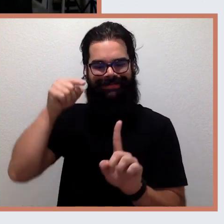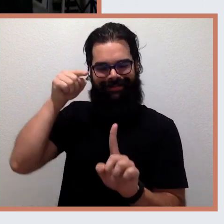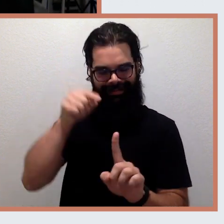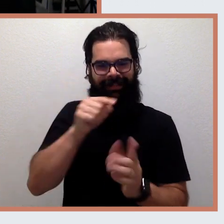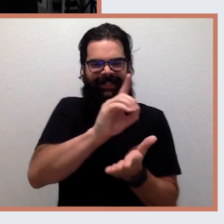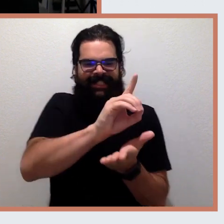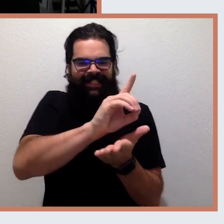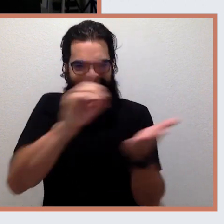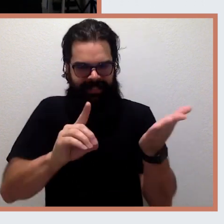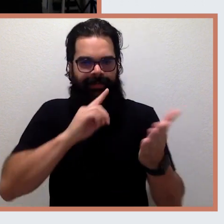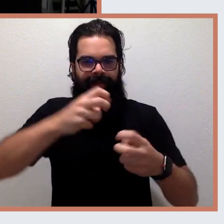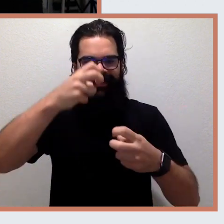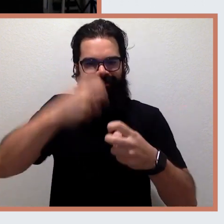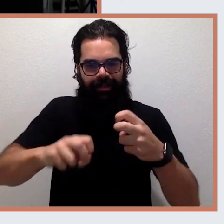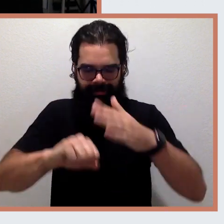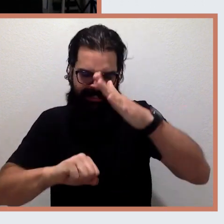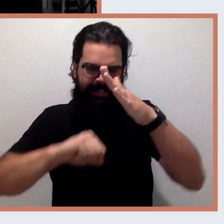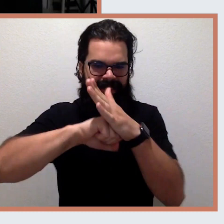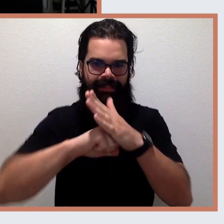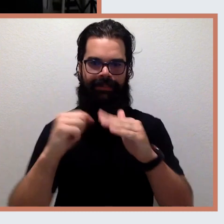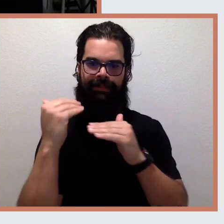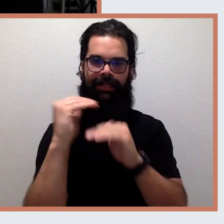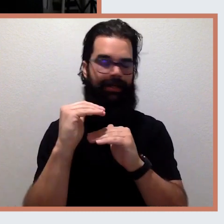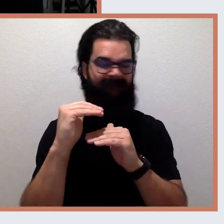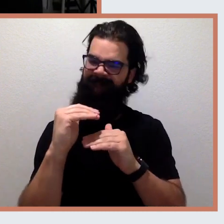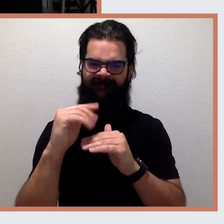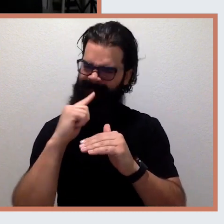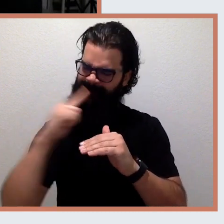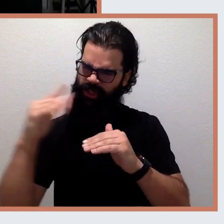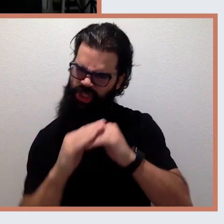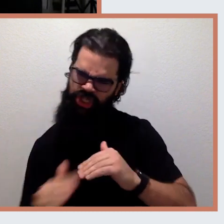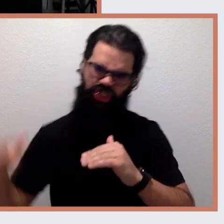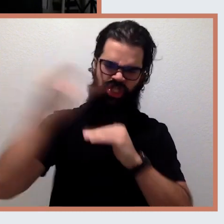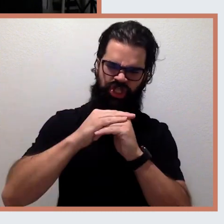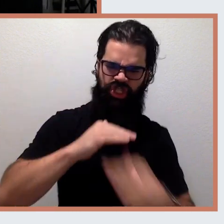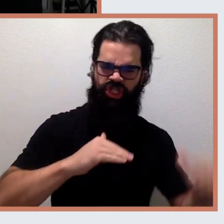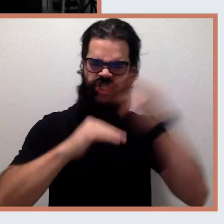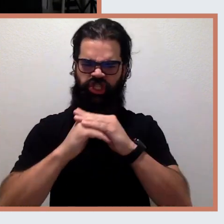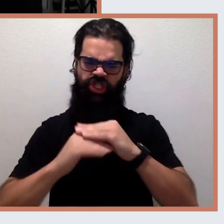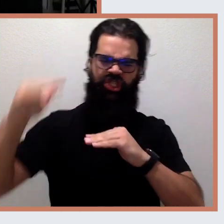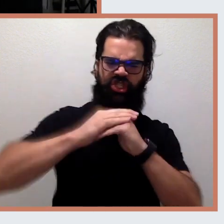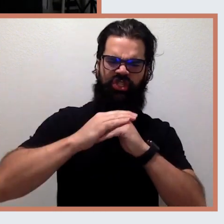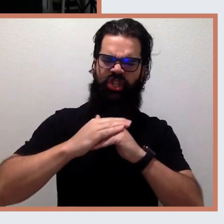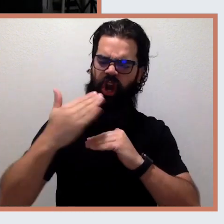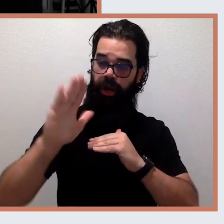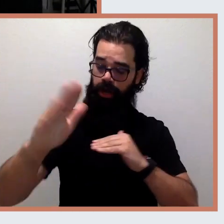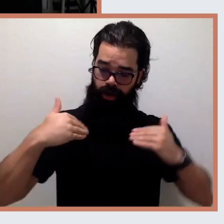I mean, that's what it's designed to do is it takes you to your limits and then it breaks you and then they rebuild you back up and then they, you know, it's amazing,